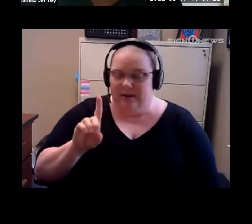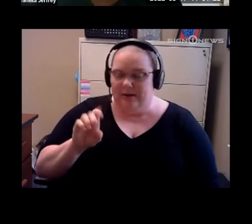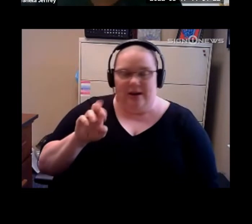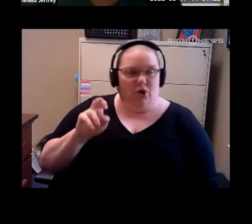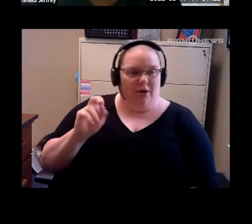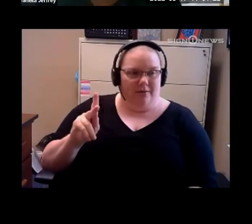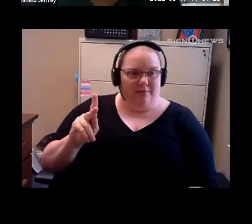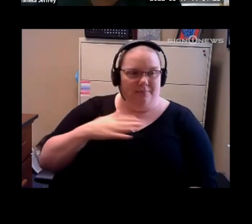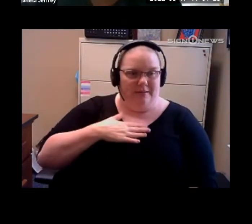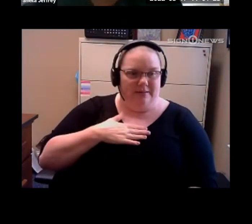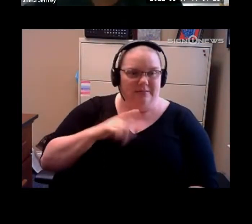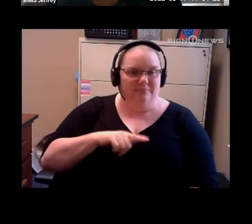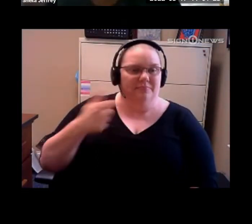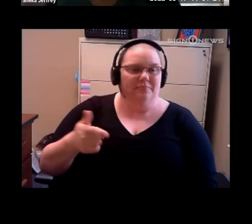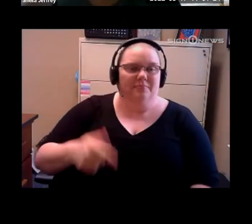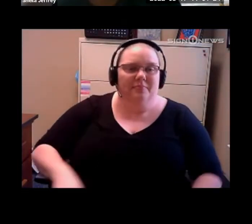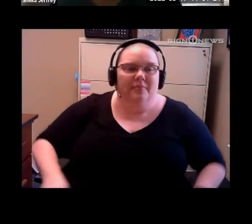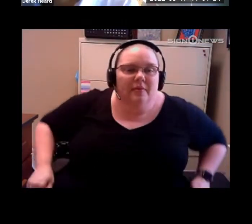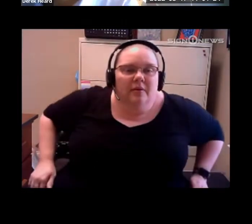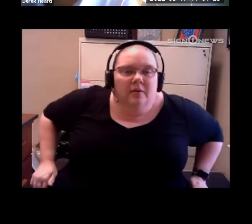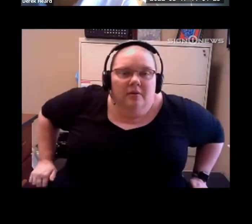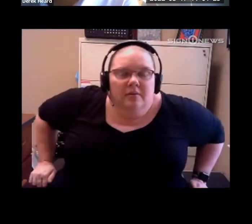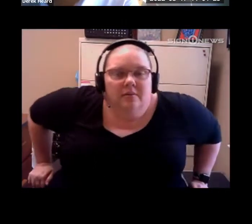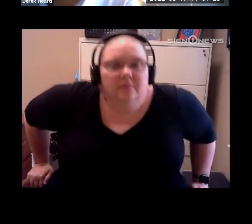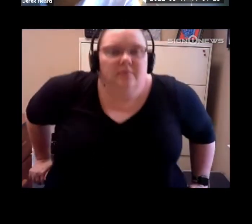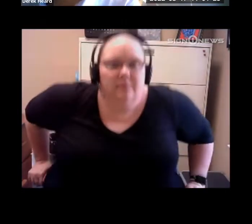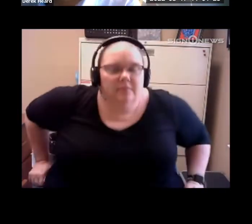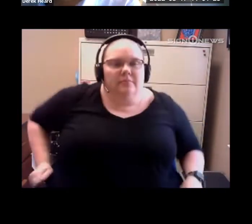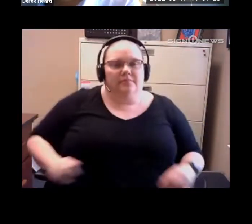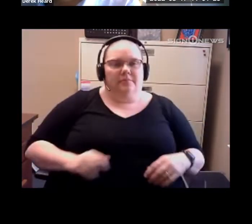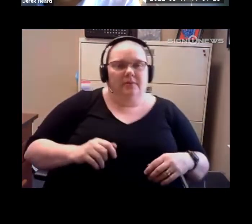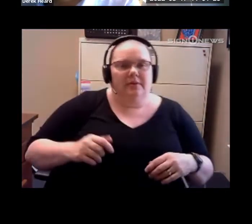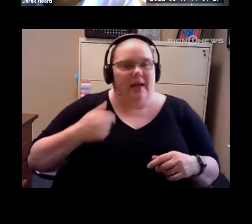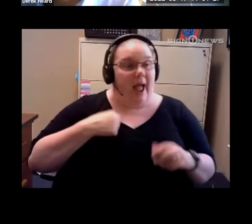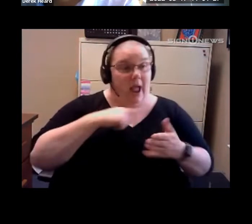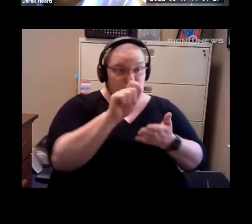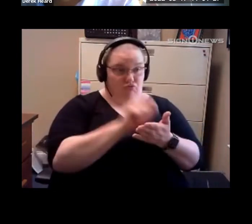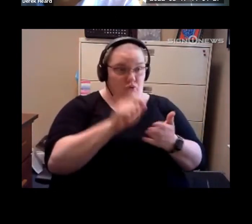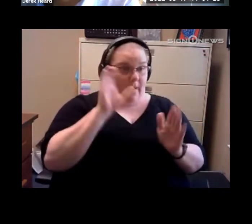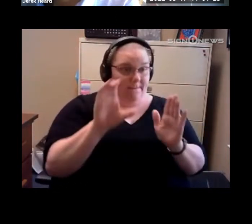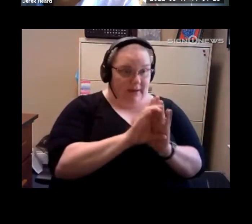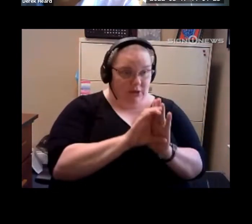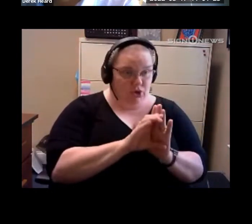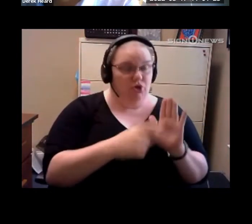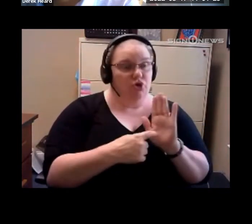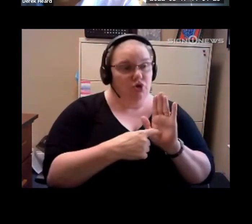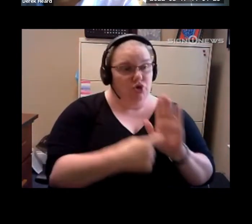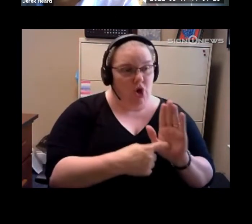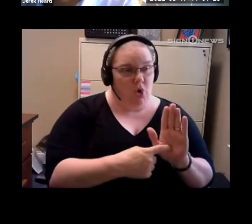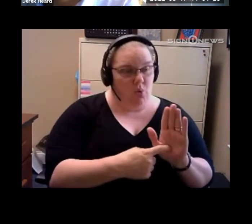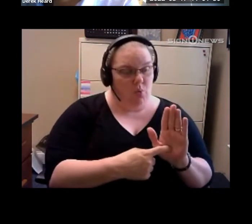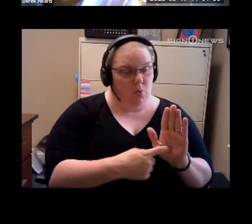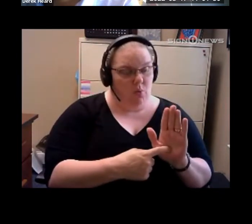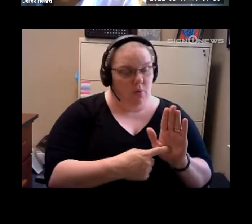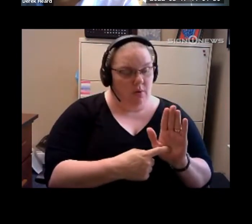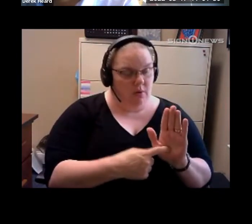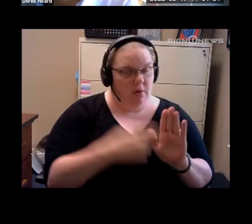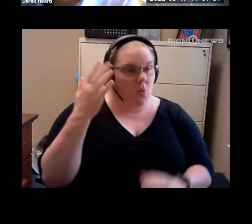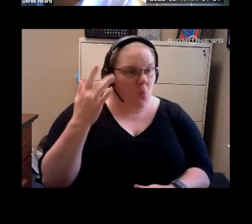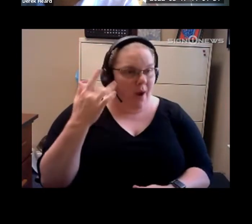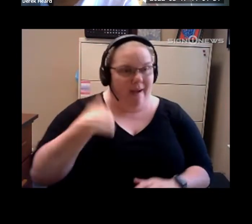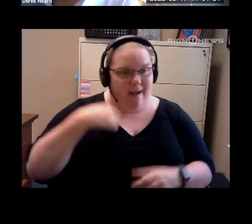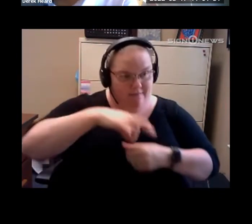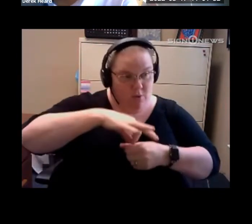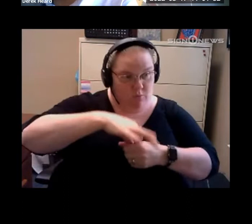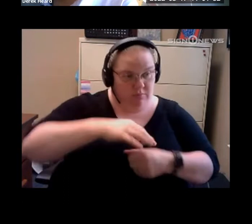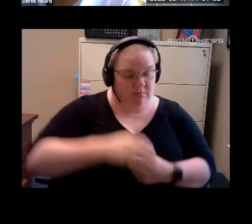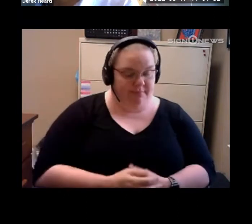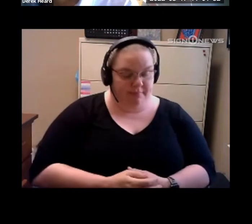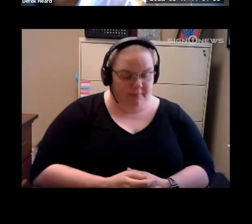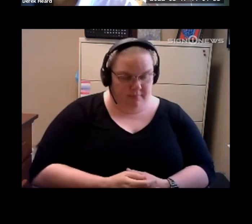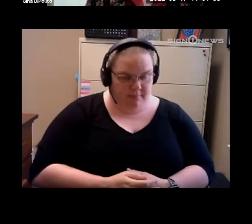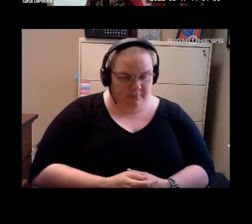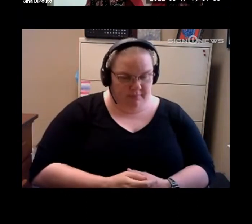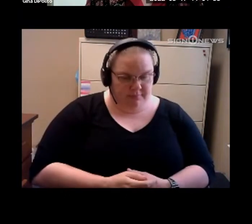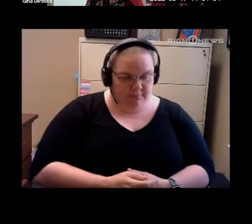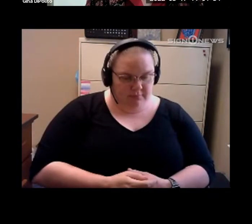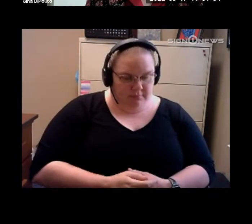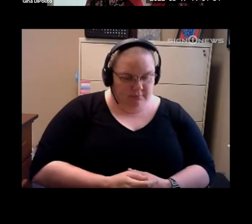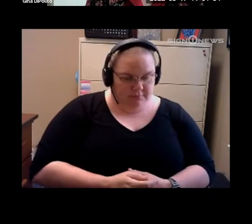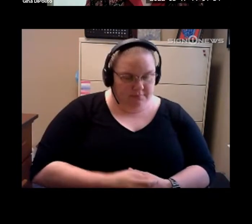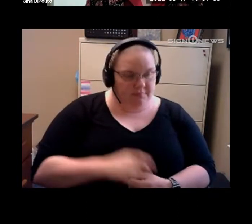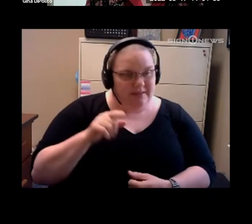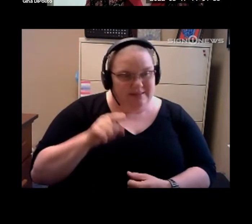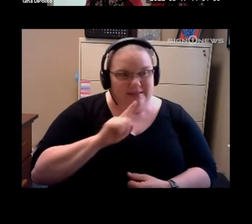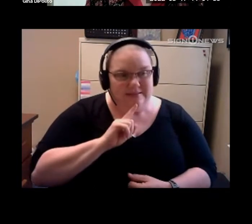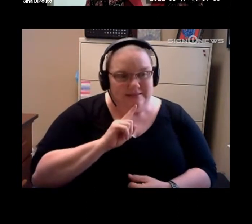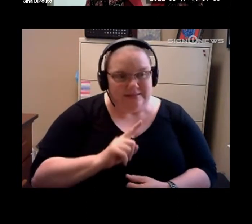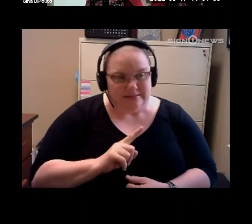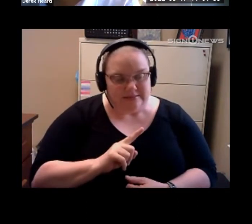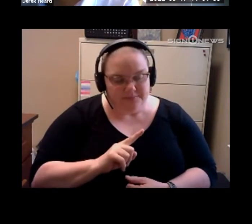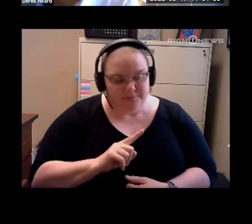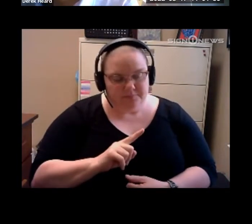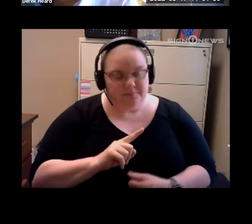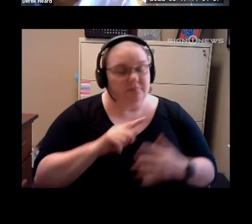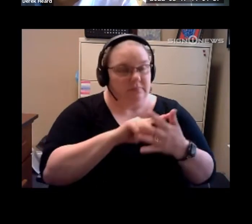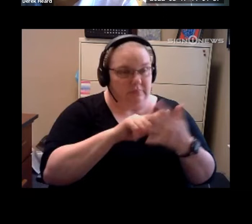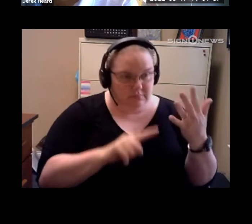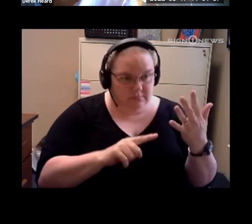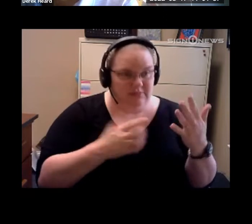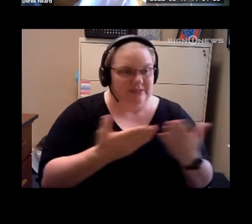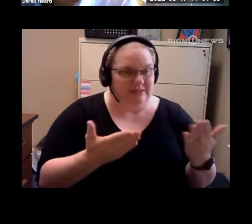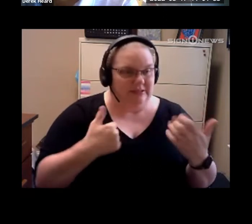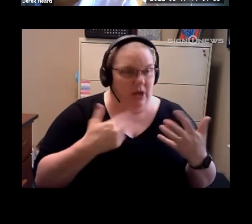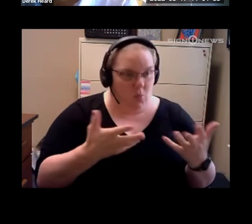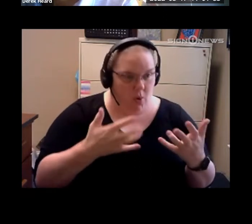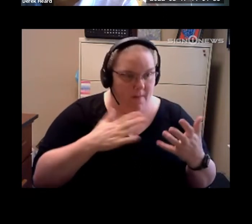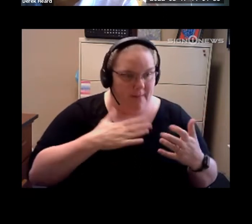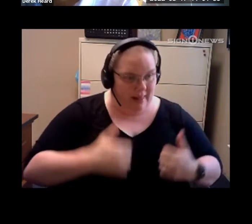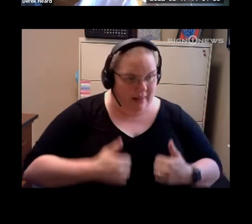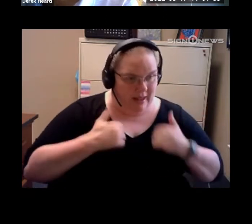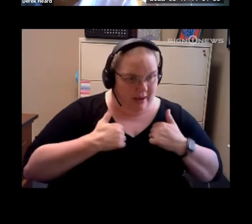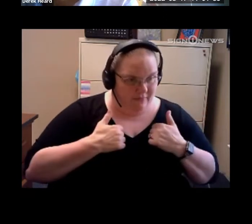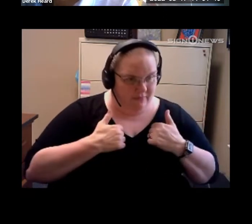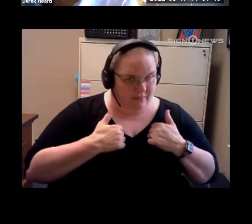I draw this picture to show why I well this are the things that I want my life to look like